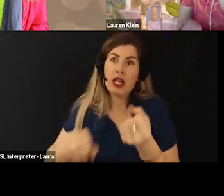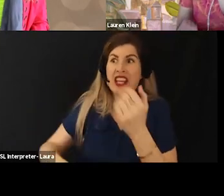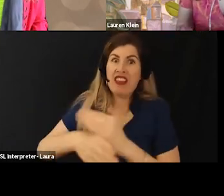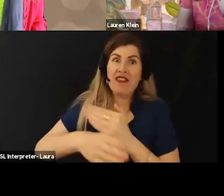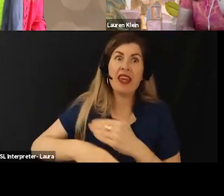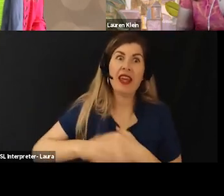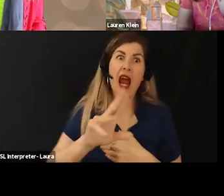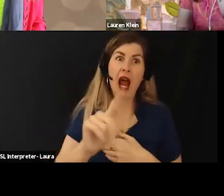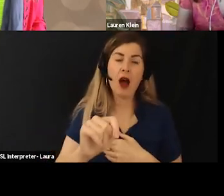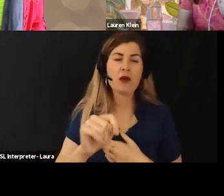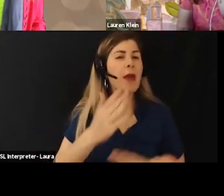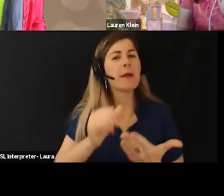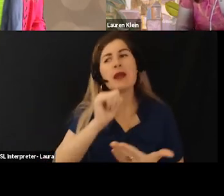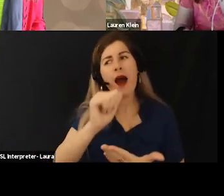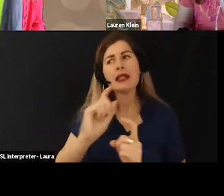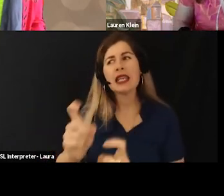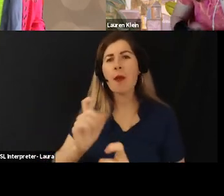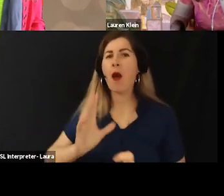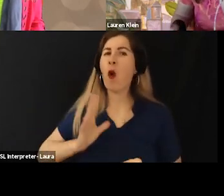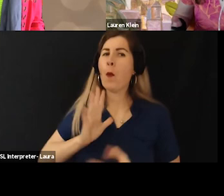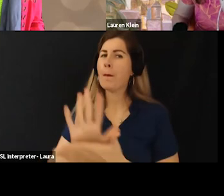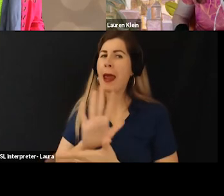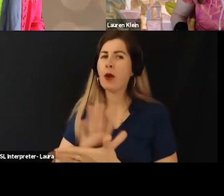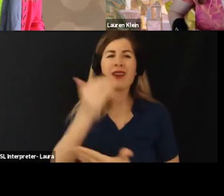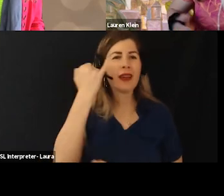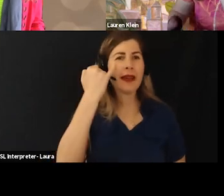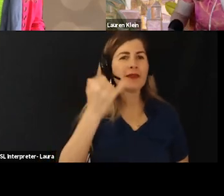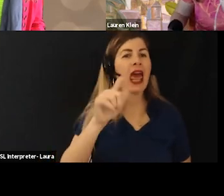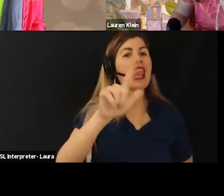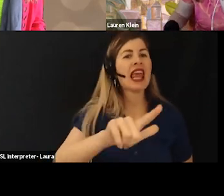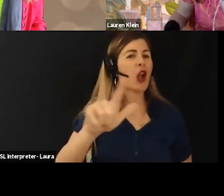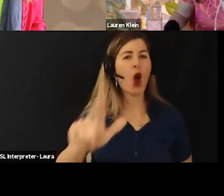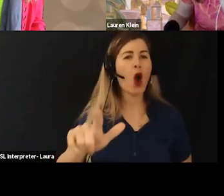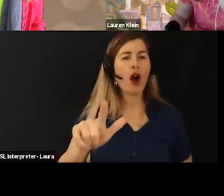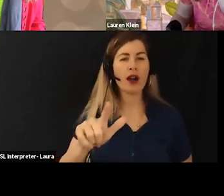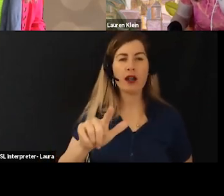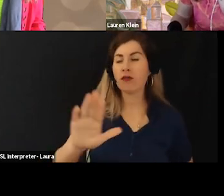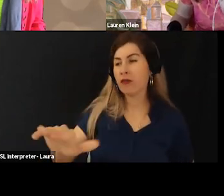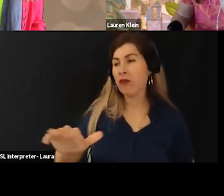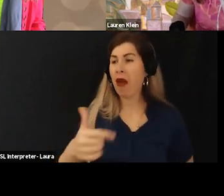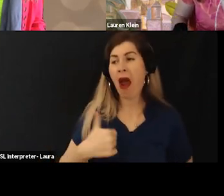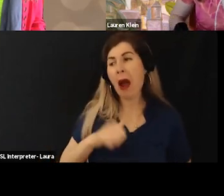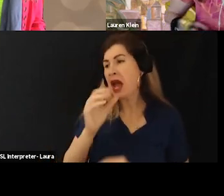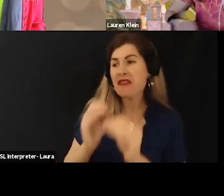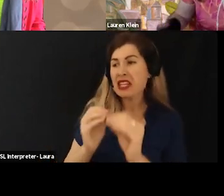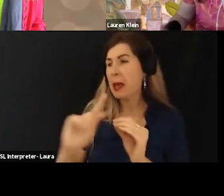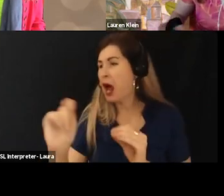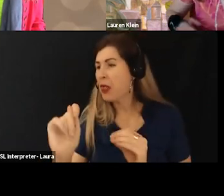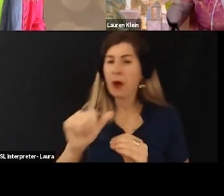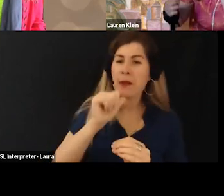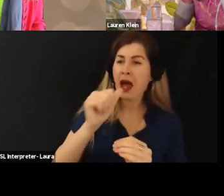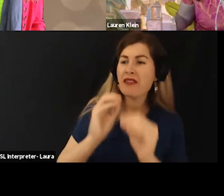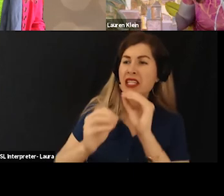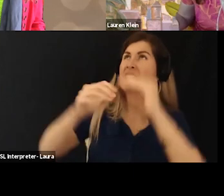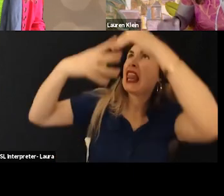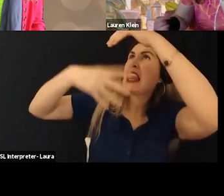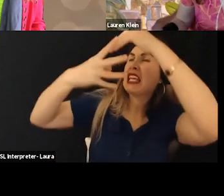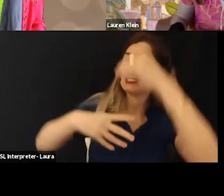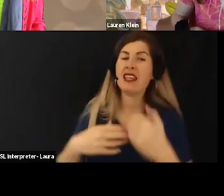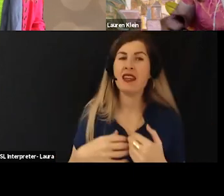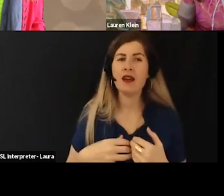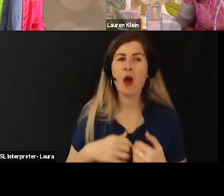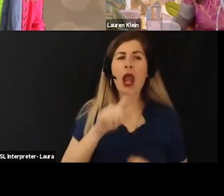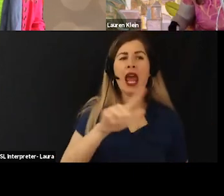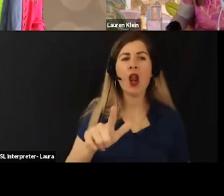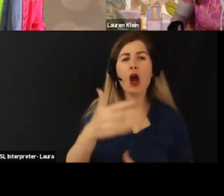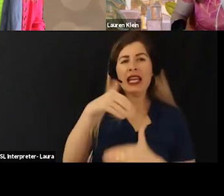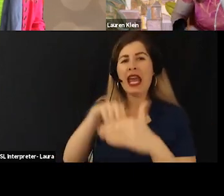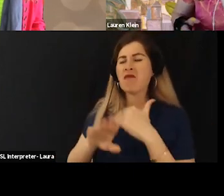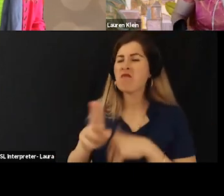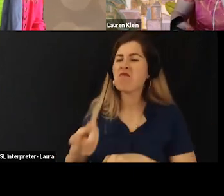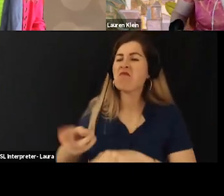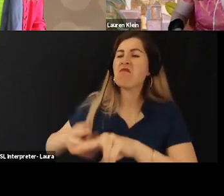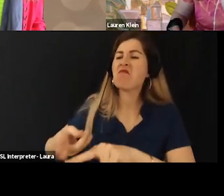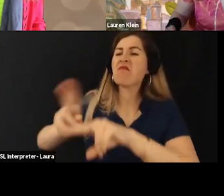served with a formal eviction paper, right, like your landlord can just not fix your broken bathroom or the leak in your ceiling like they can come and like lurk in your lobby and threaten you they can raise the rent, you know, these are all ways that